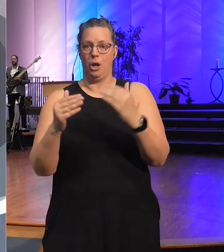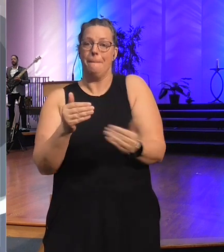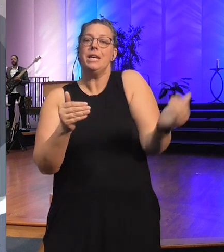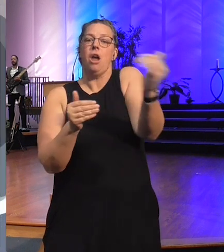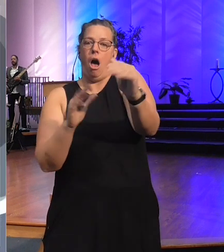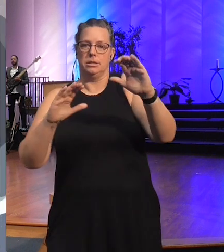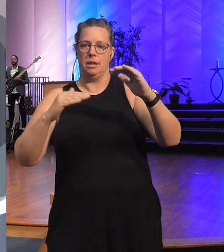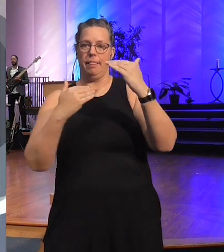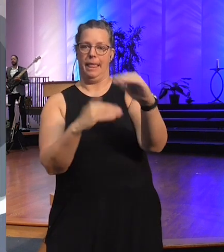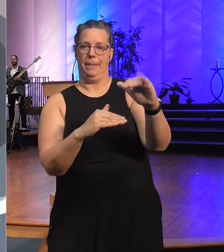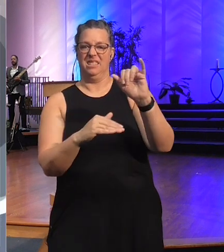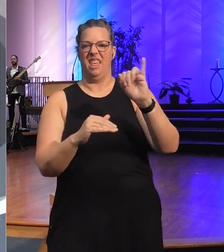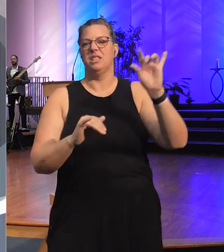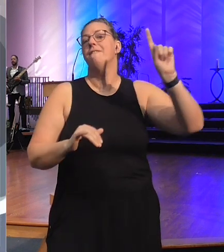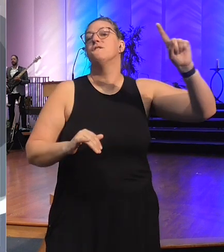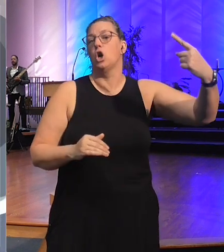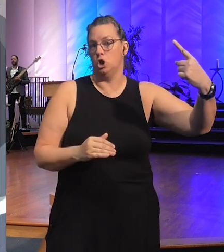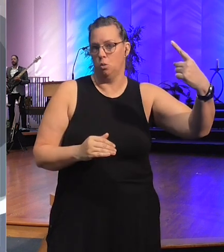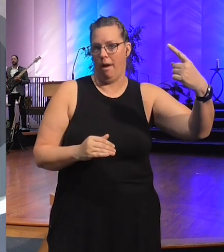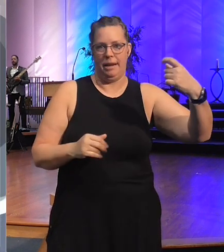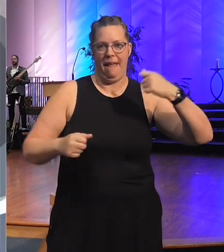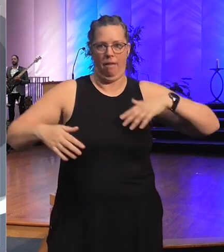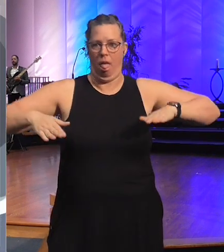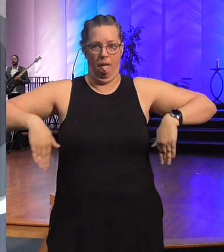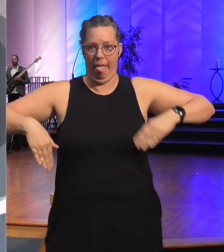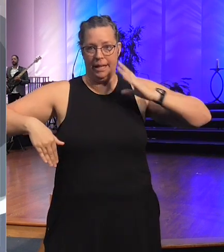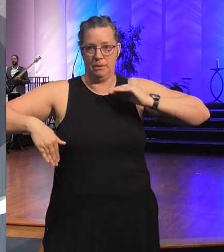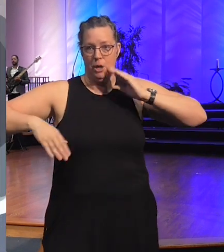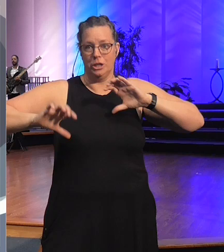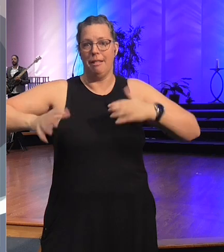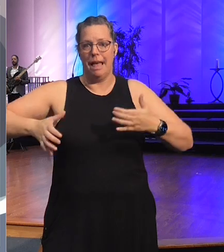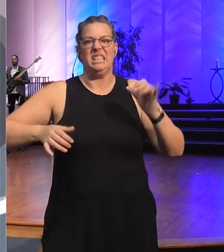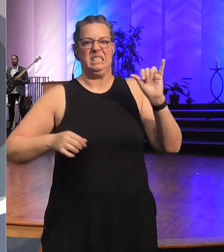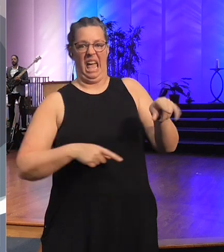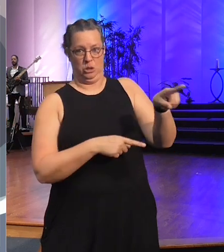you haven't taken a class you can jump into that one and here's the thing about classes um it will